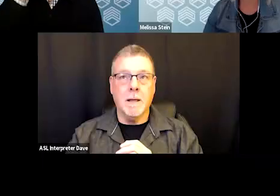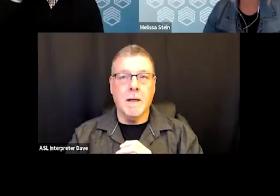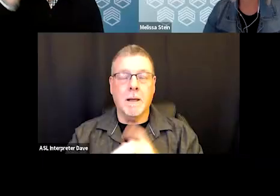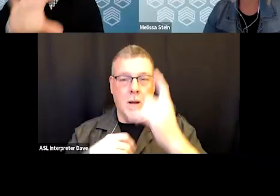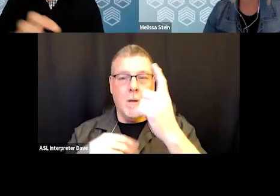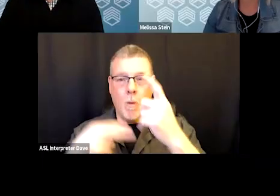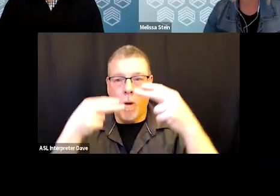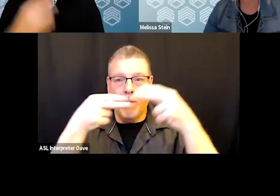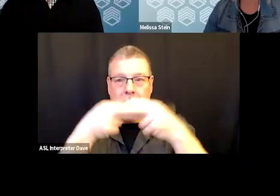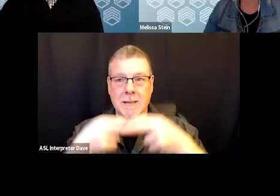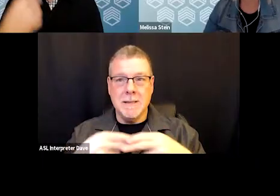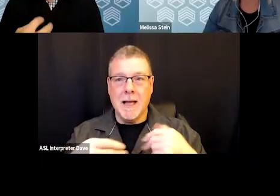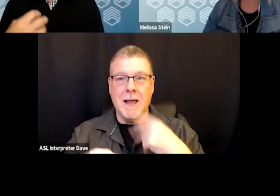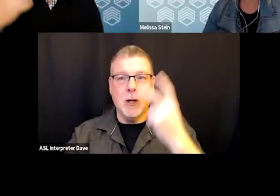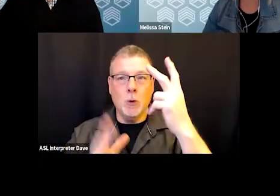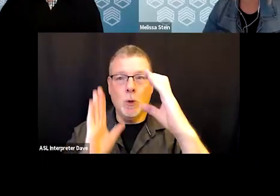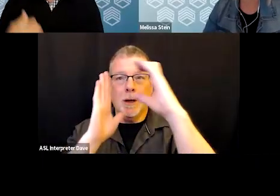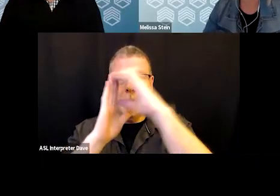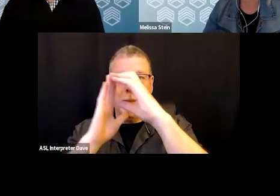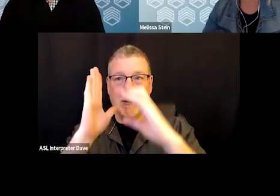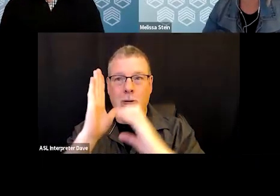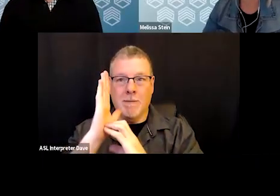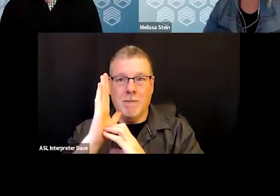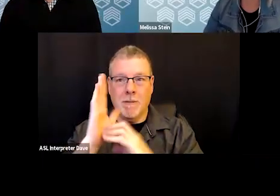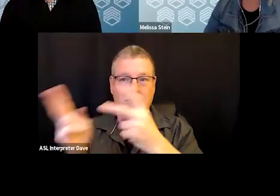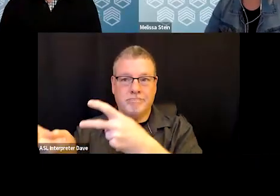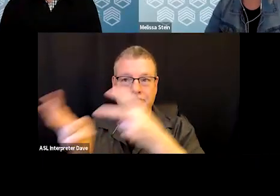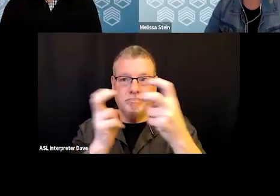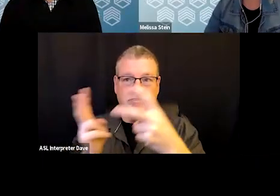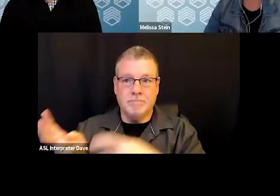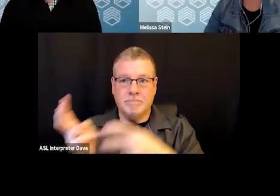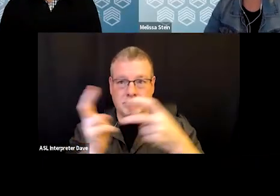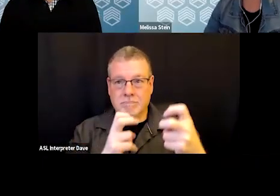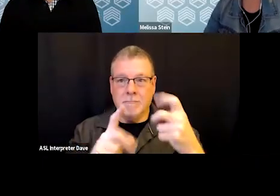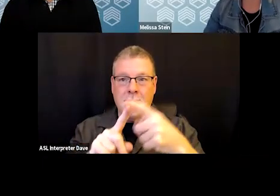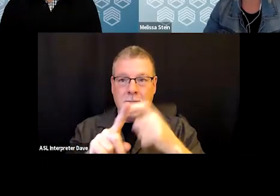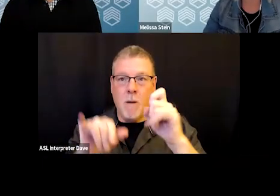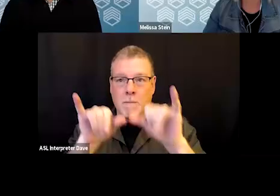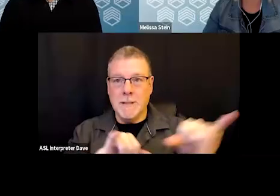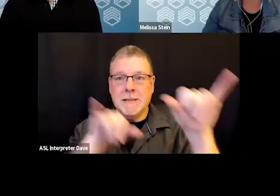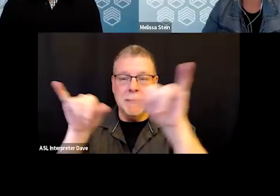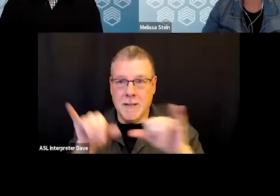I had the two paragraphs pulled directly verbatim out of the best practice standards of All Rise 2025,